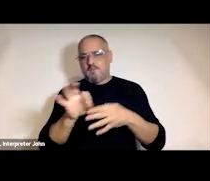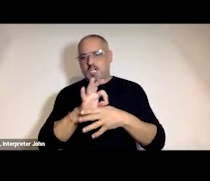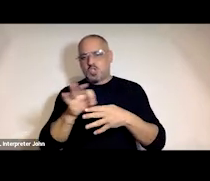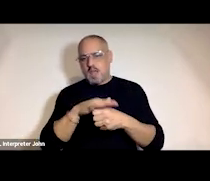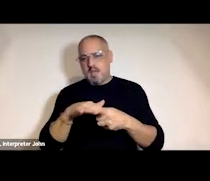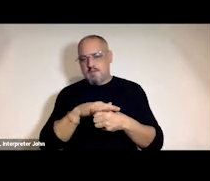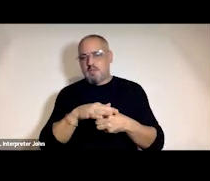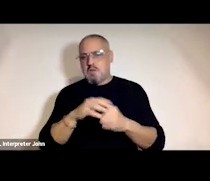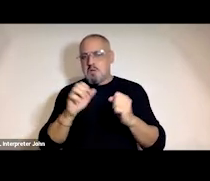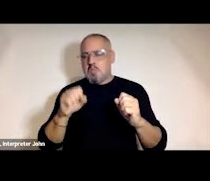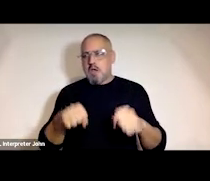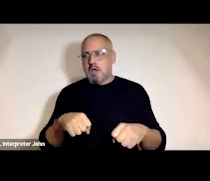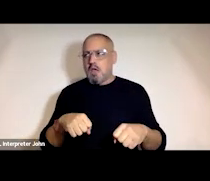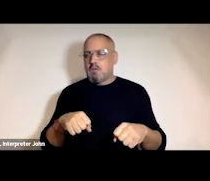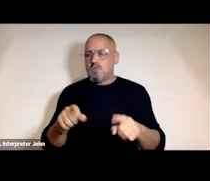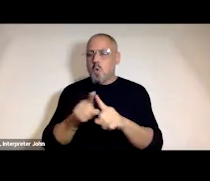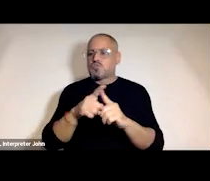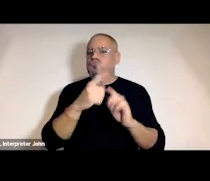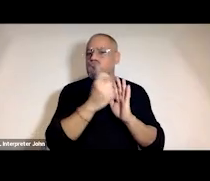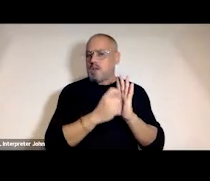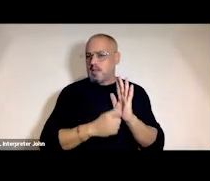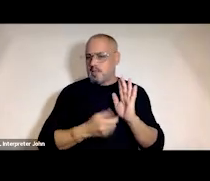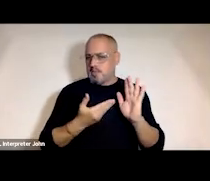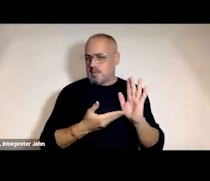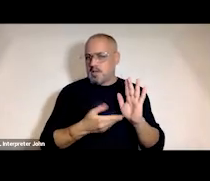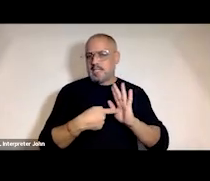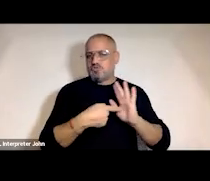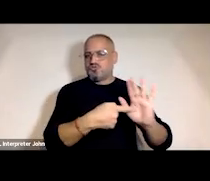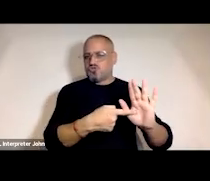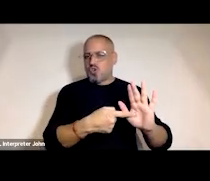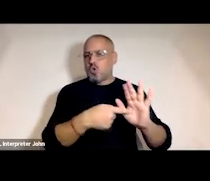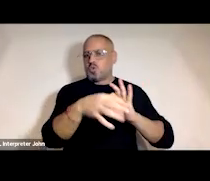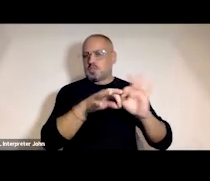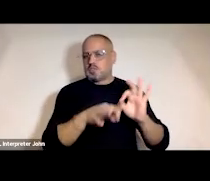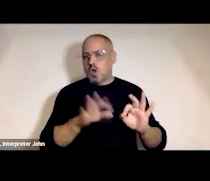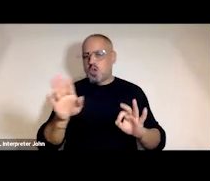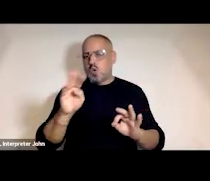that could be also written about or illustrated and described in your MSR